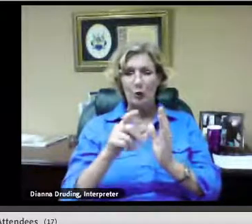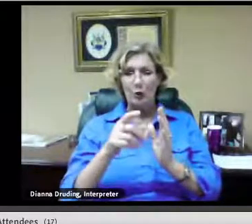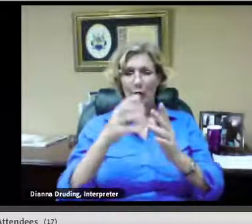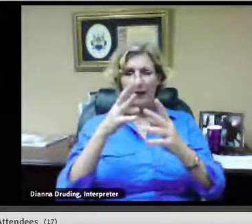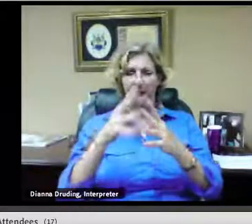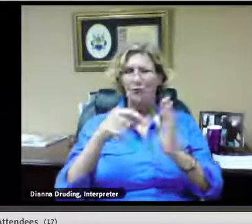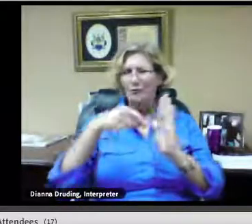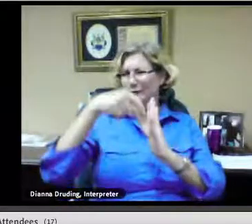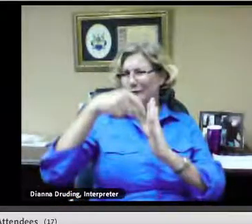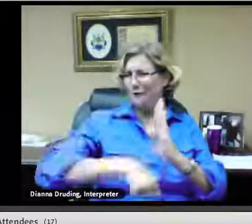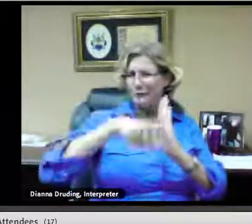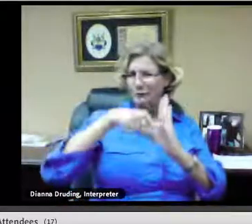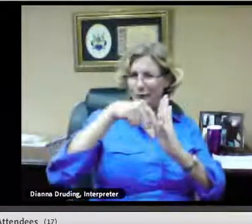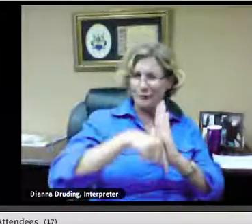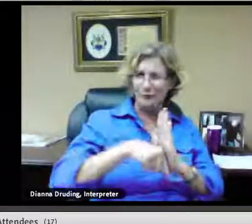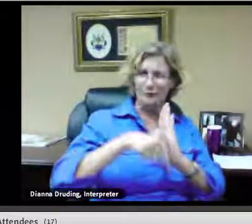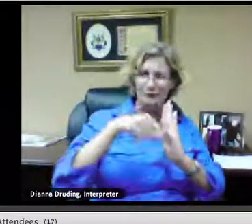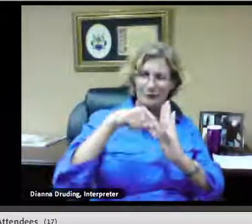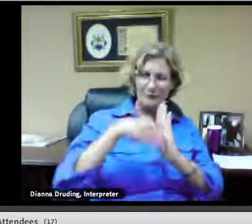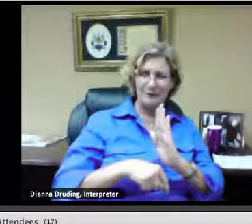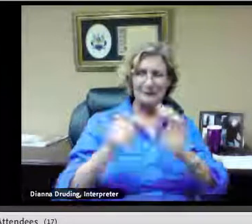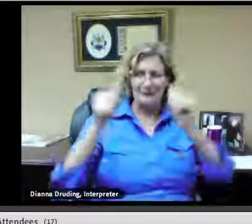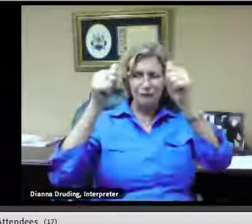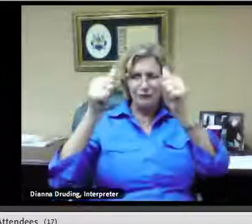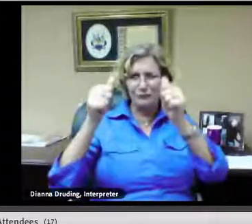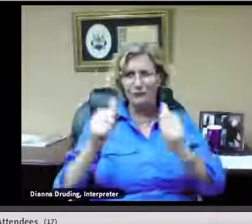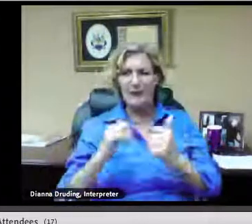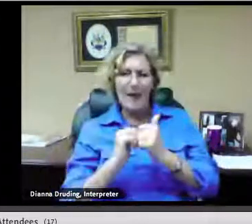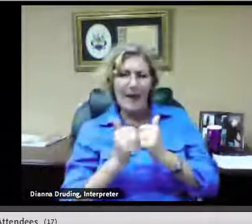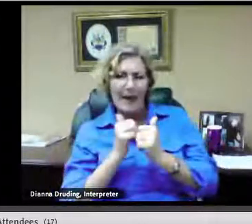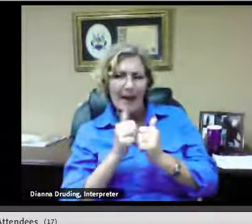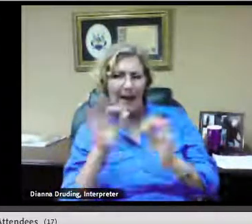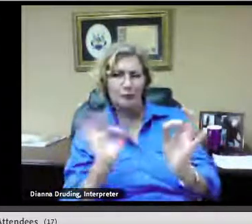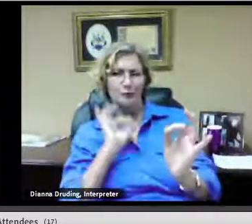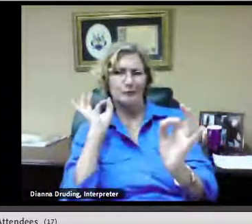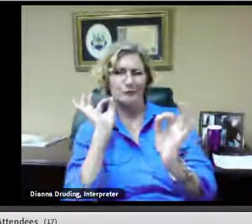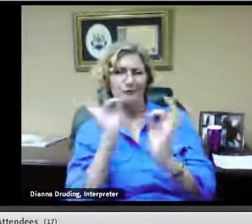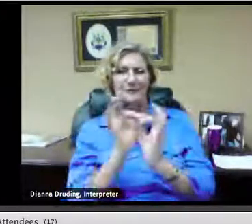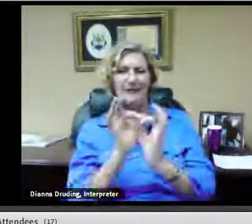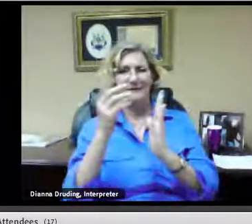So this might be the type of resource you put in play of your IT person